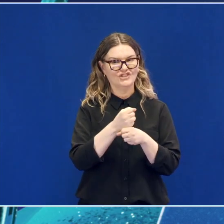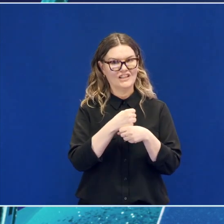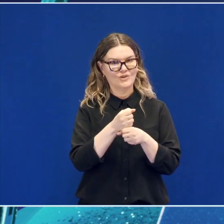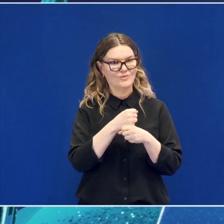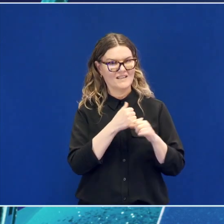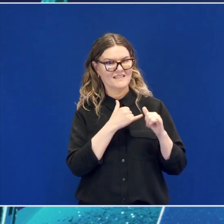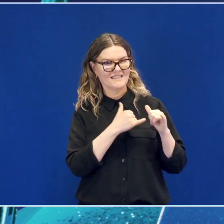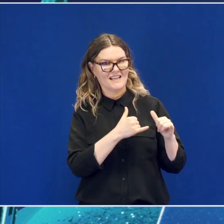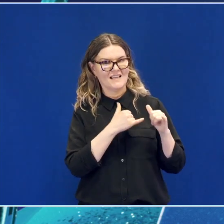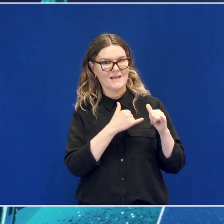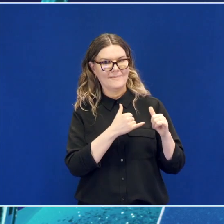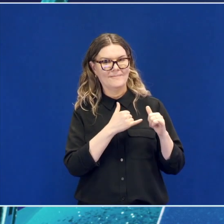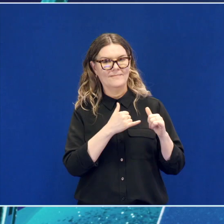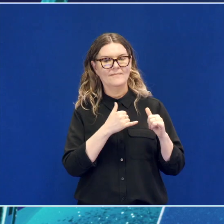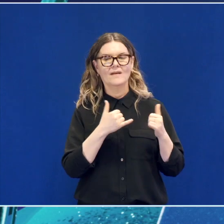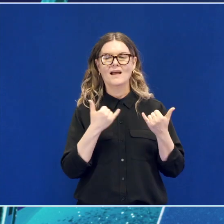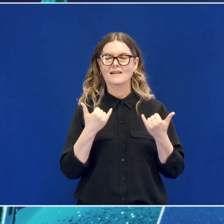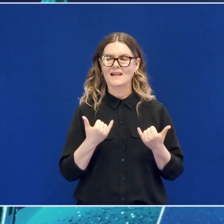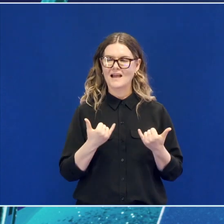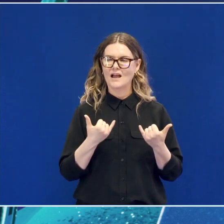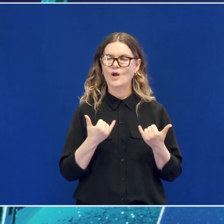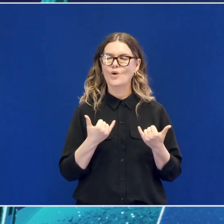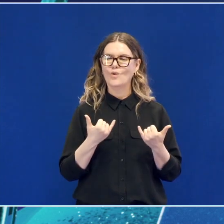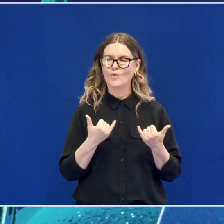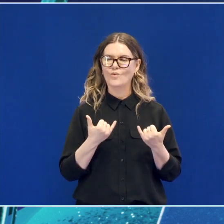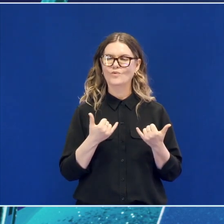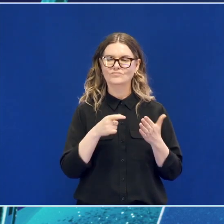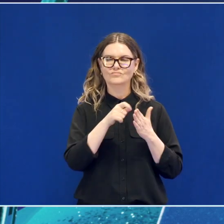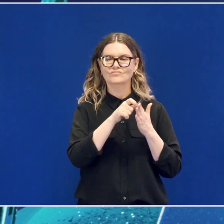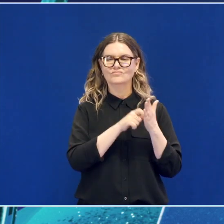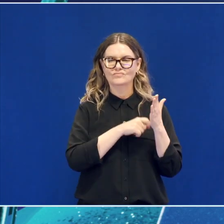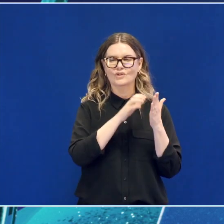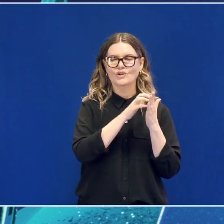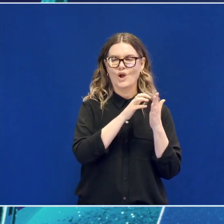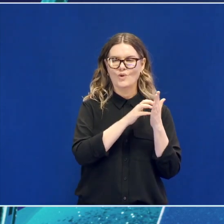because it's easy to write code now. So the total number of defects that you're going